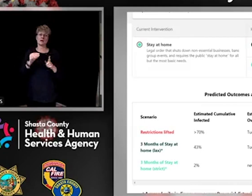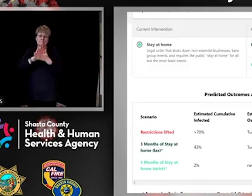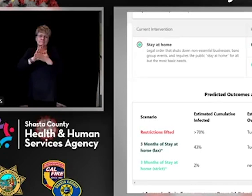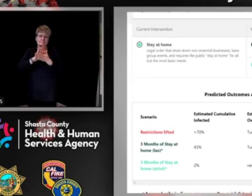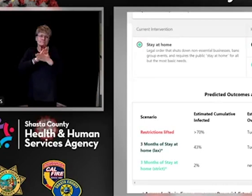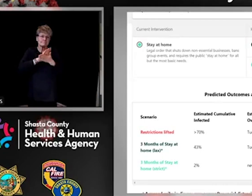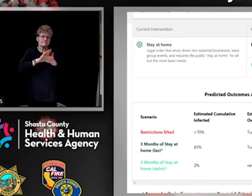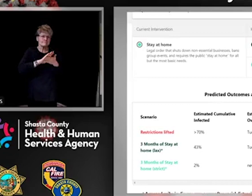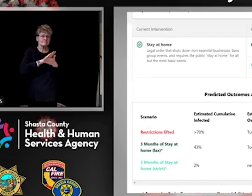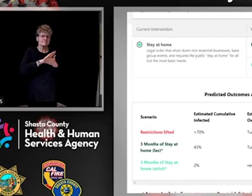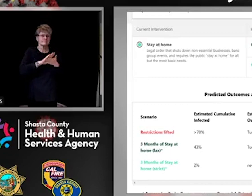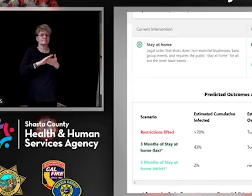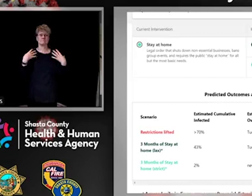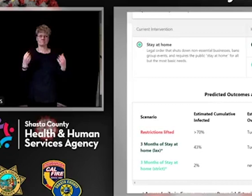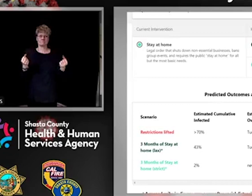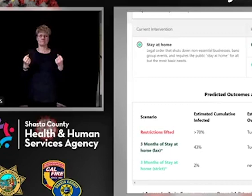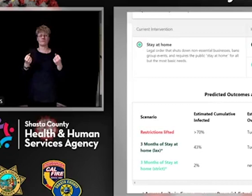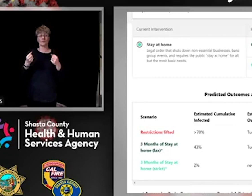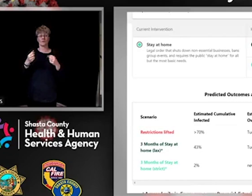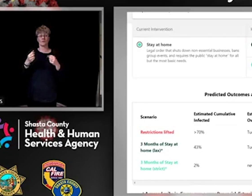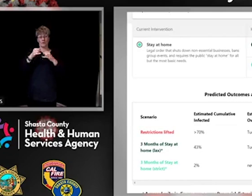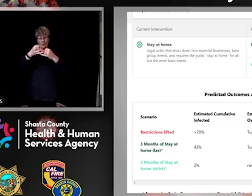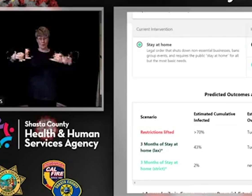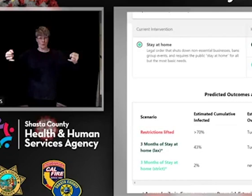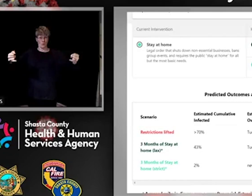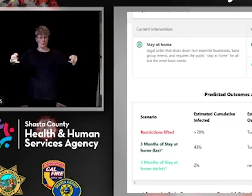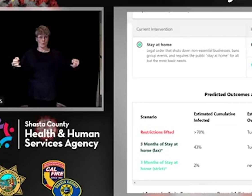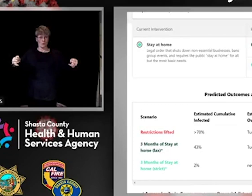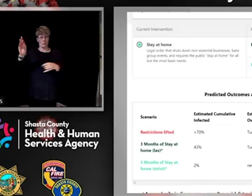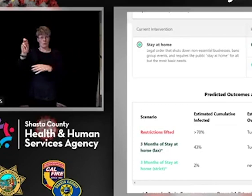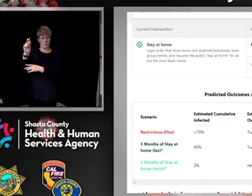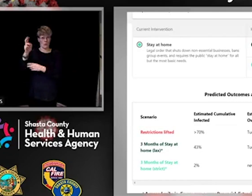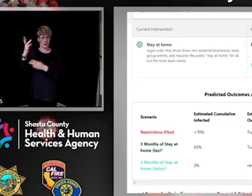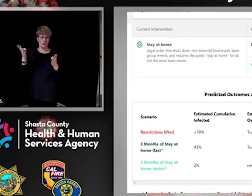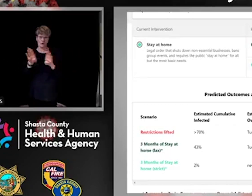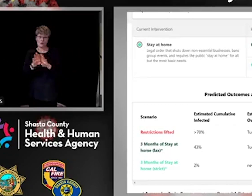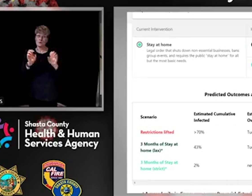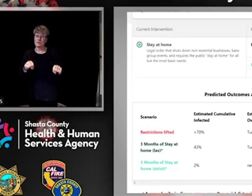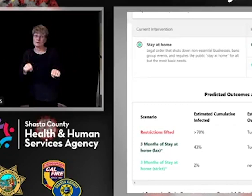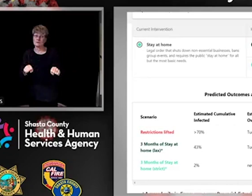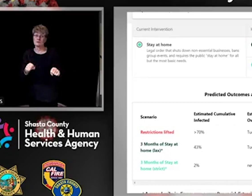restricted travel, public aid relief bill, roll out of free population-wide testing and